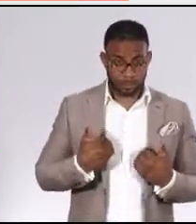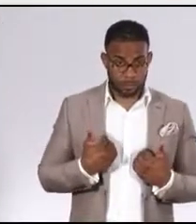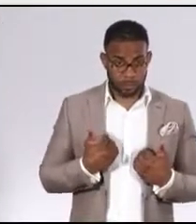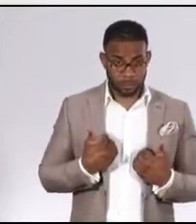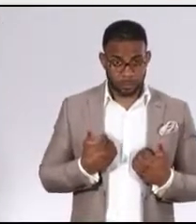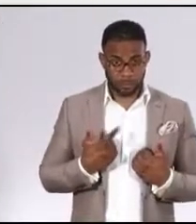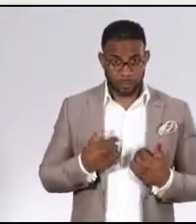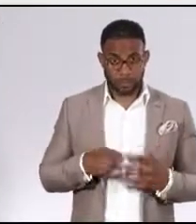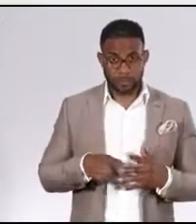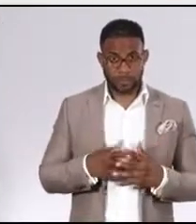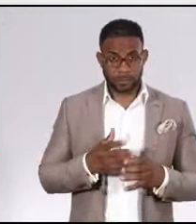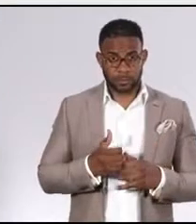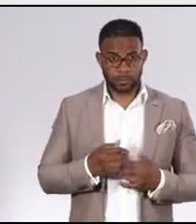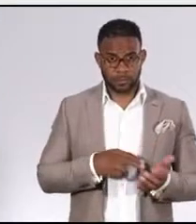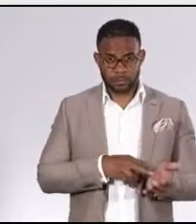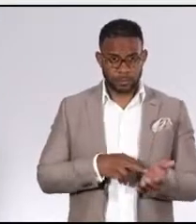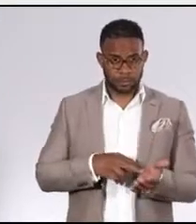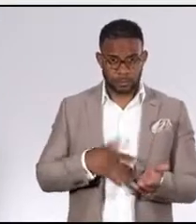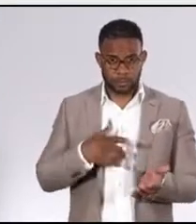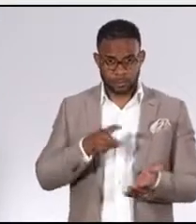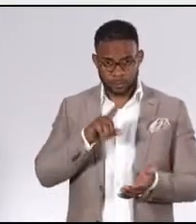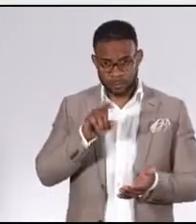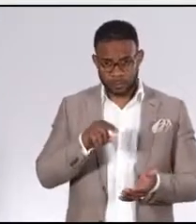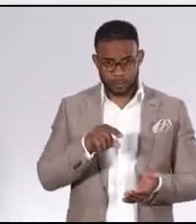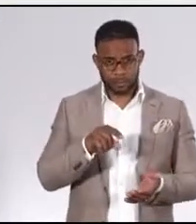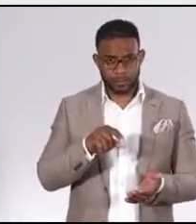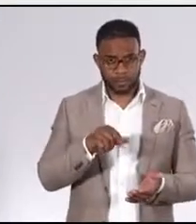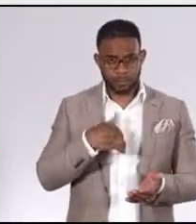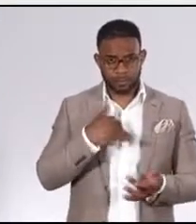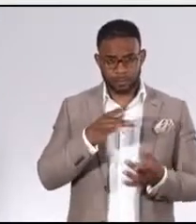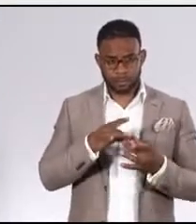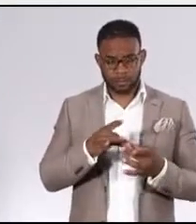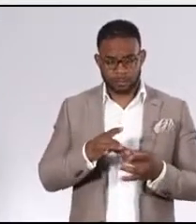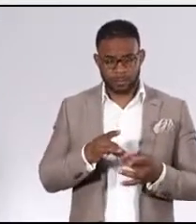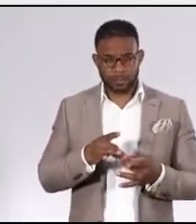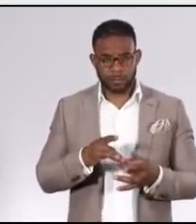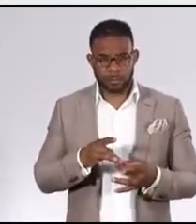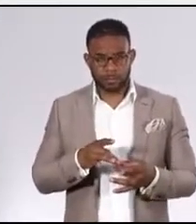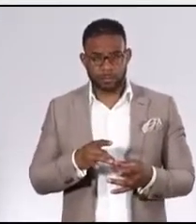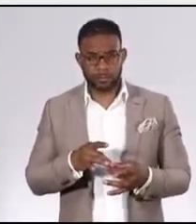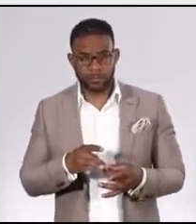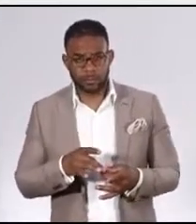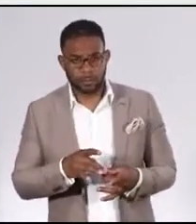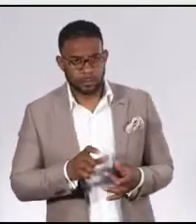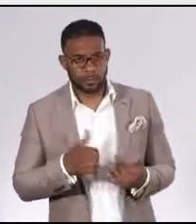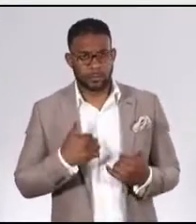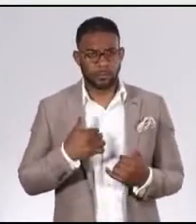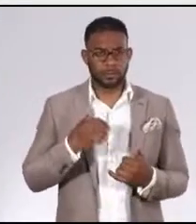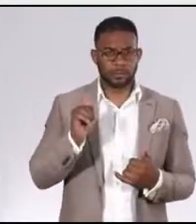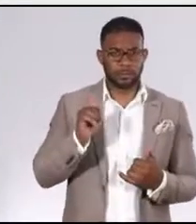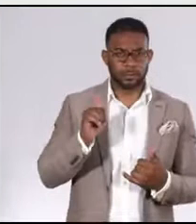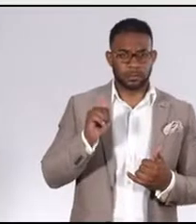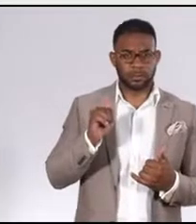so We'll start to get a sense of of this question that i've i've been mentioning. um We have a sudden sudden onset,